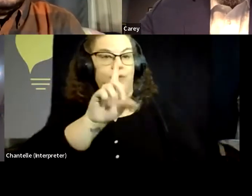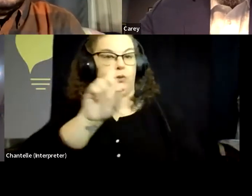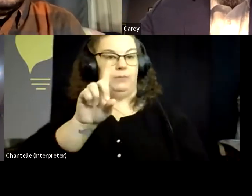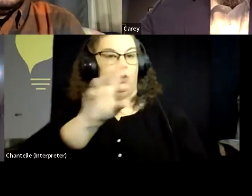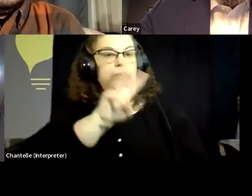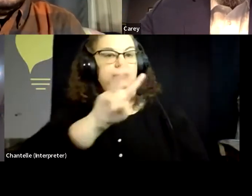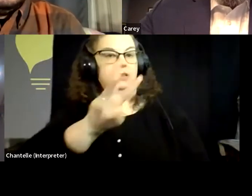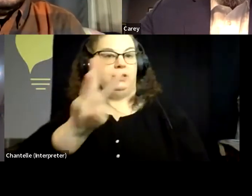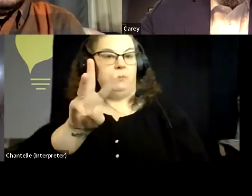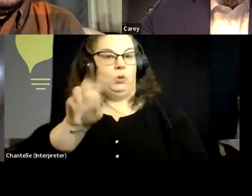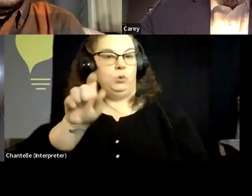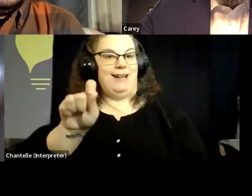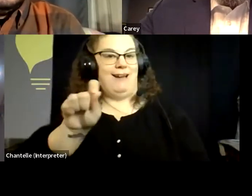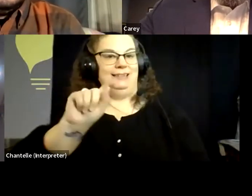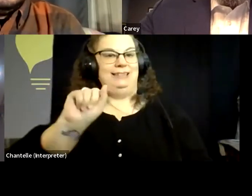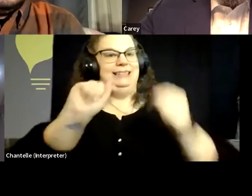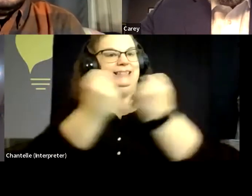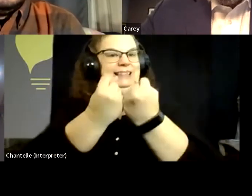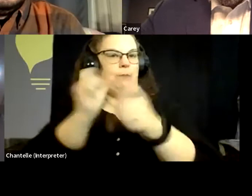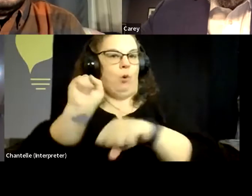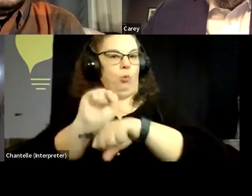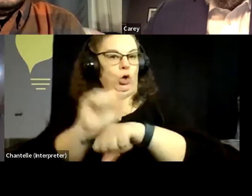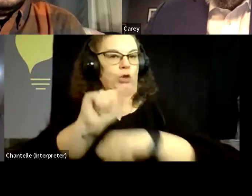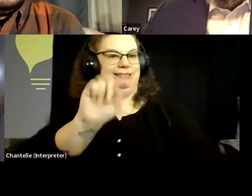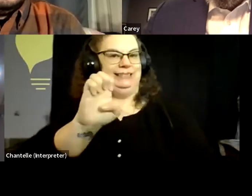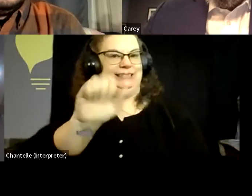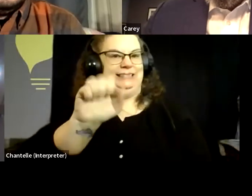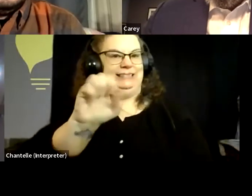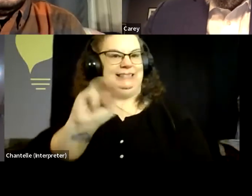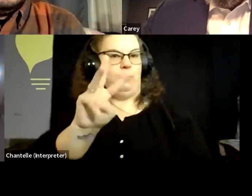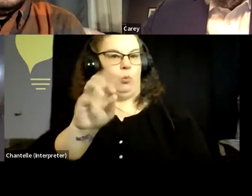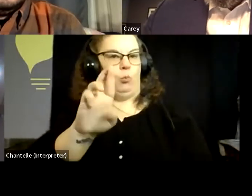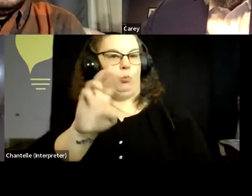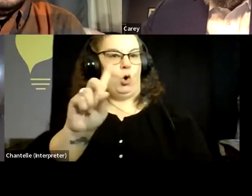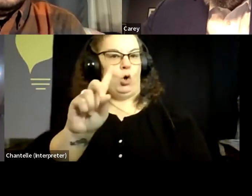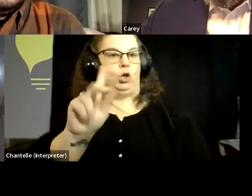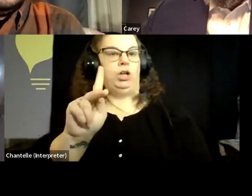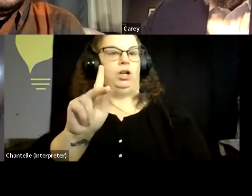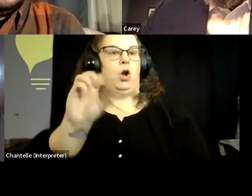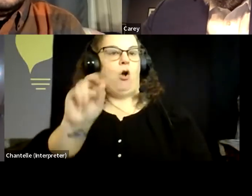W.team work online.com. That's where